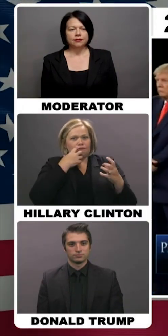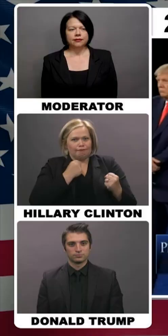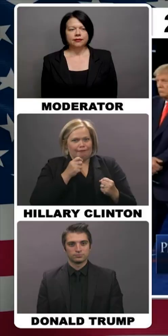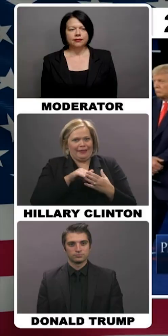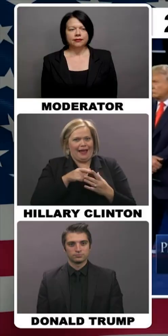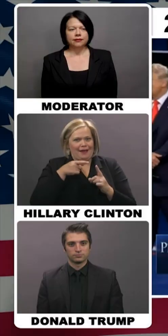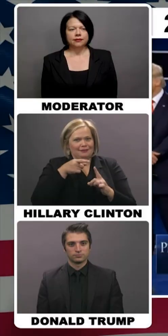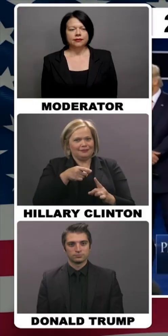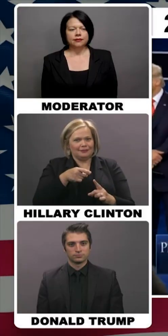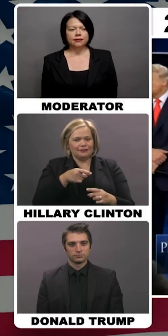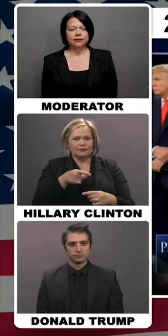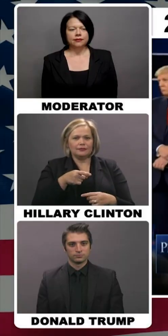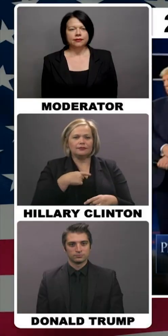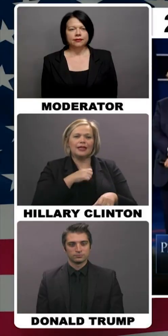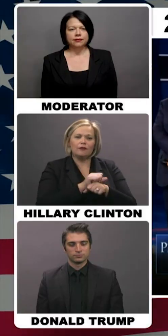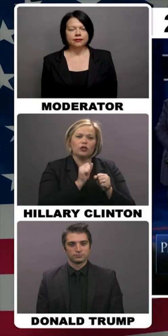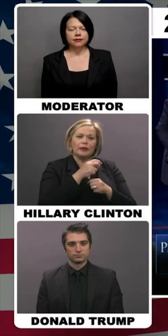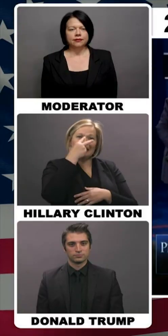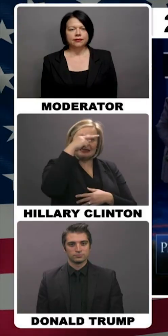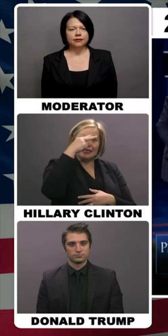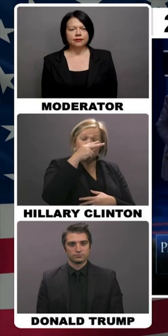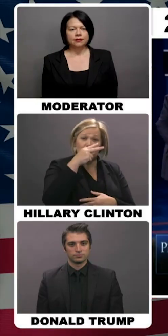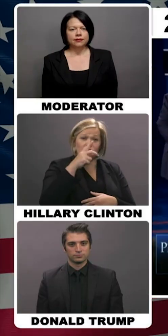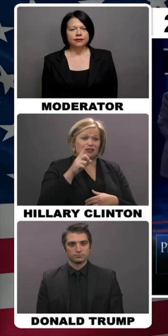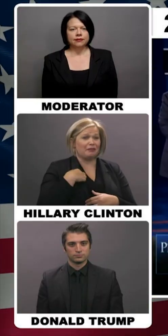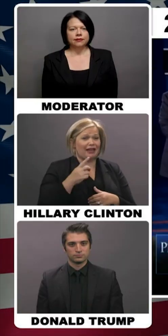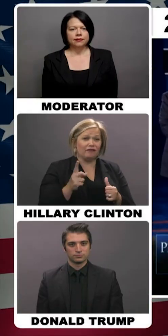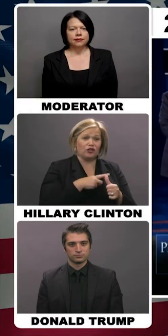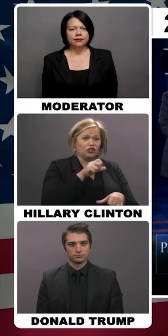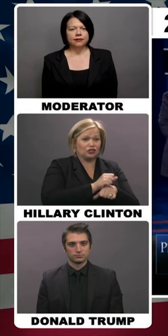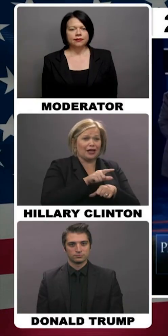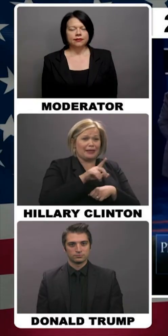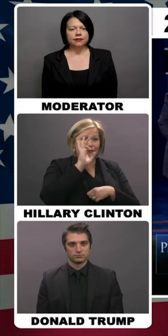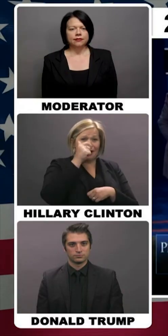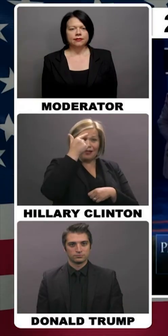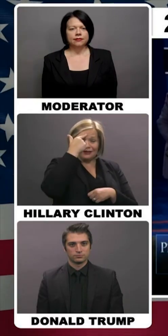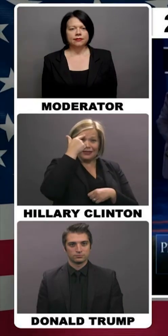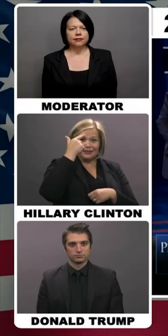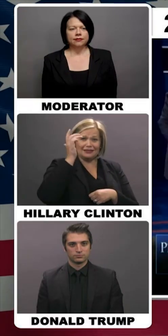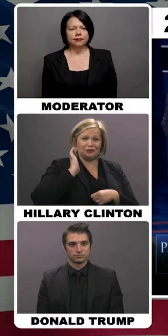I have worked with Latinos. One of my first jobs in politics was down in South Texas,